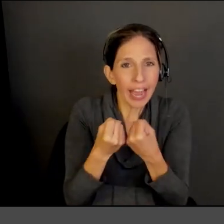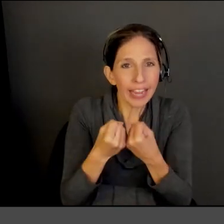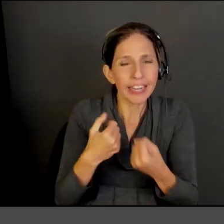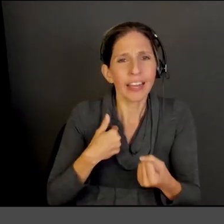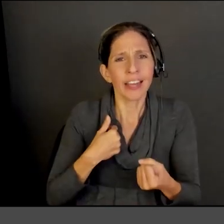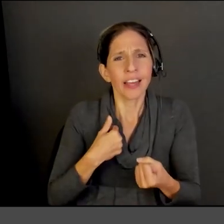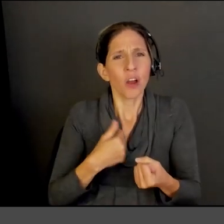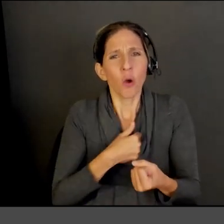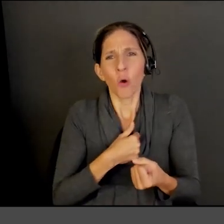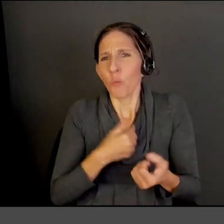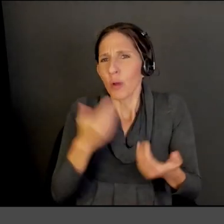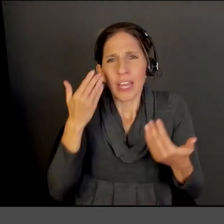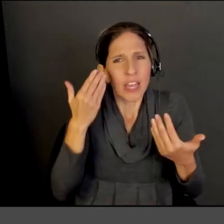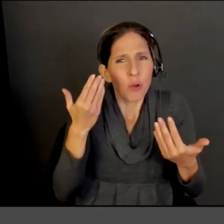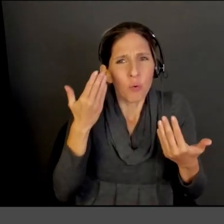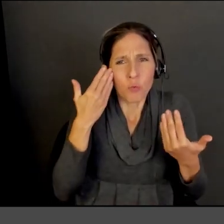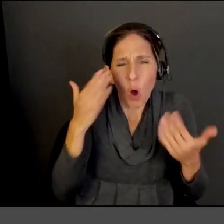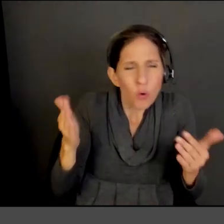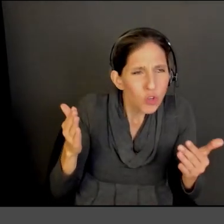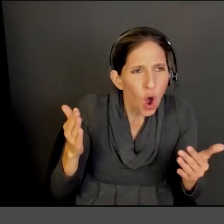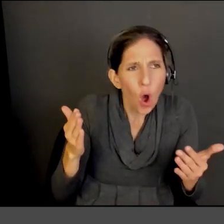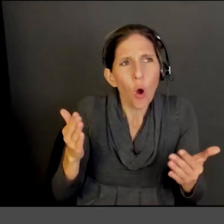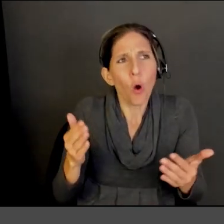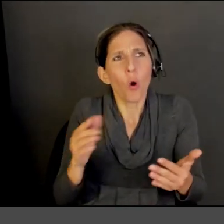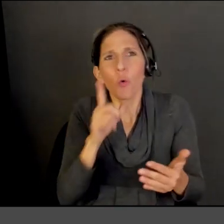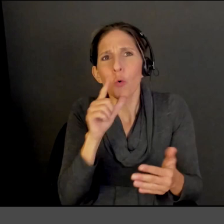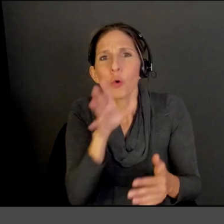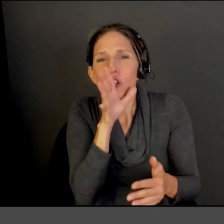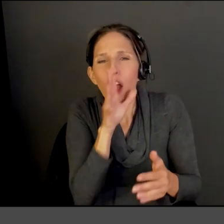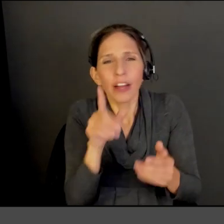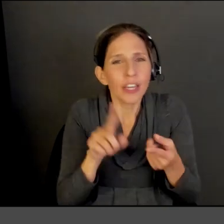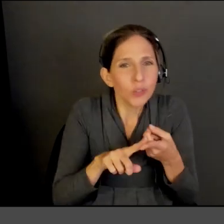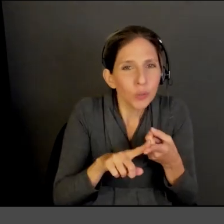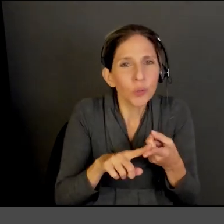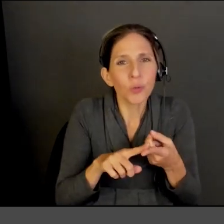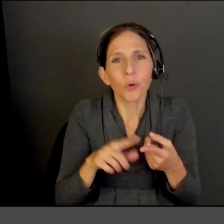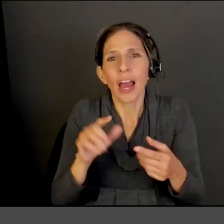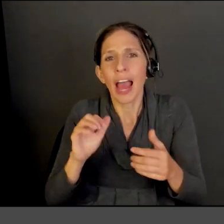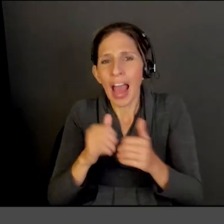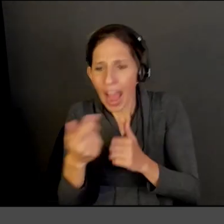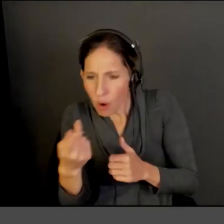OR WHAT THE WHAT CONFLICTS HAVE BEEN, THE STRUGGLES,